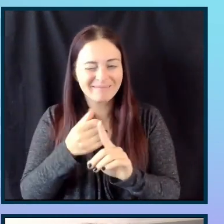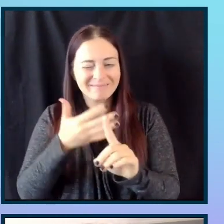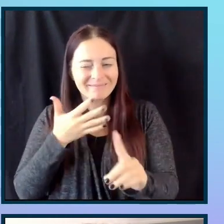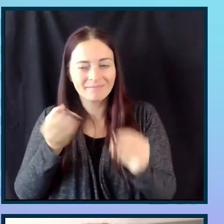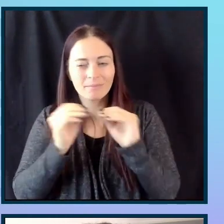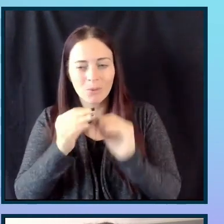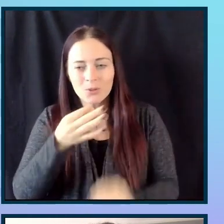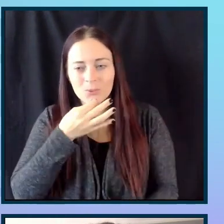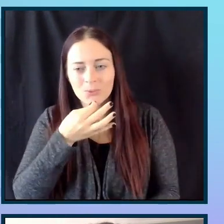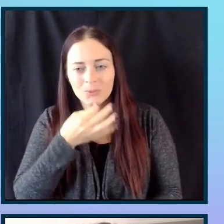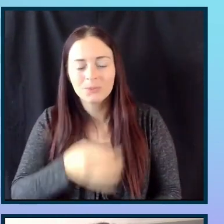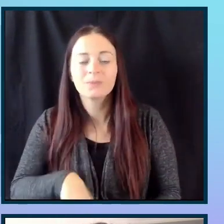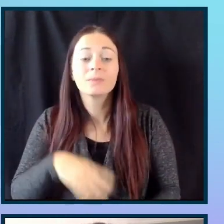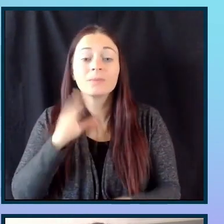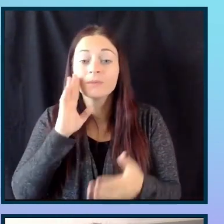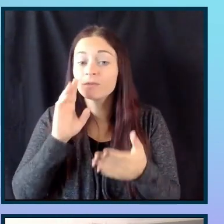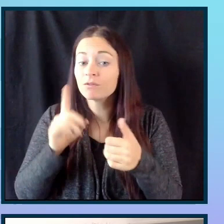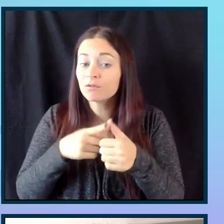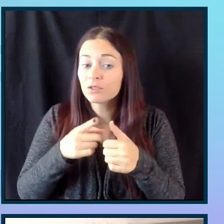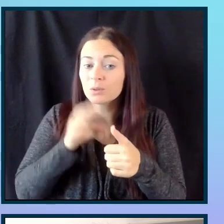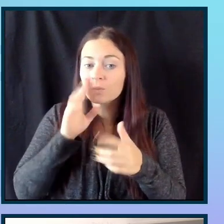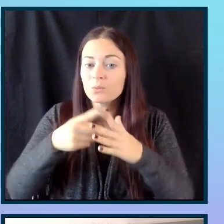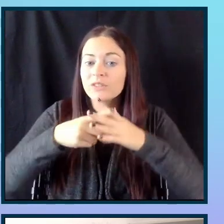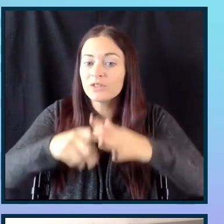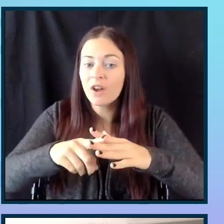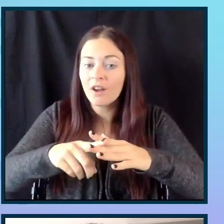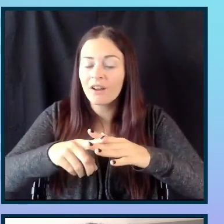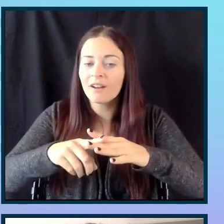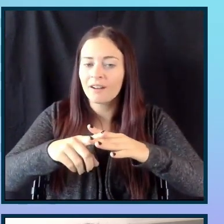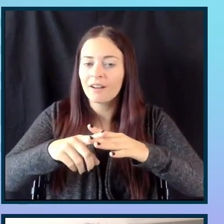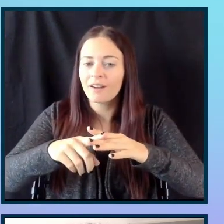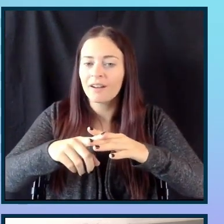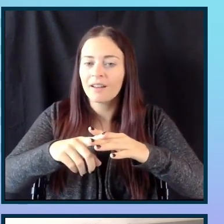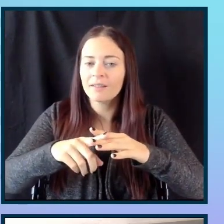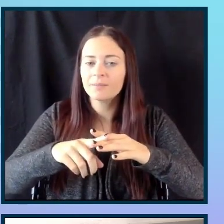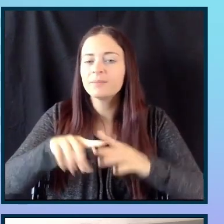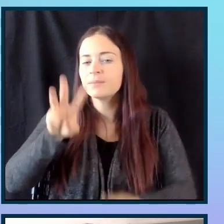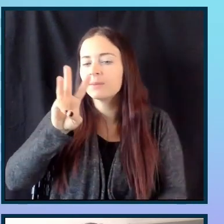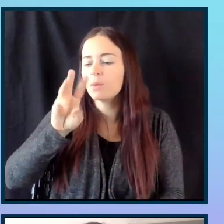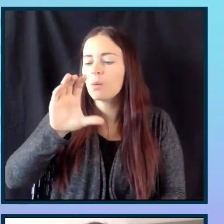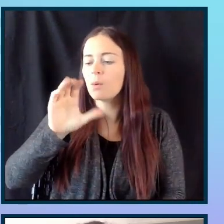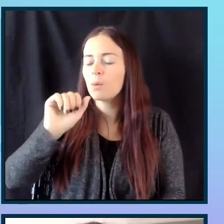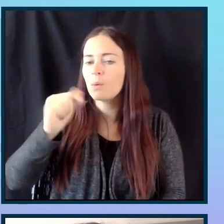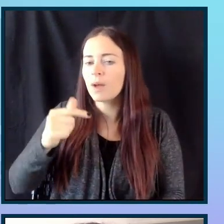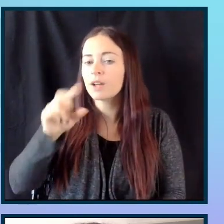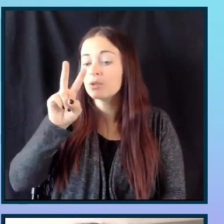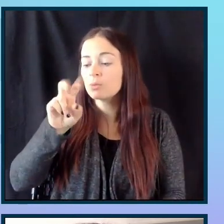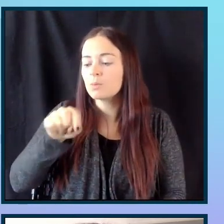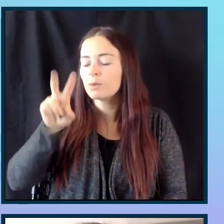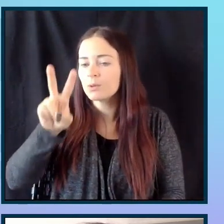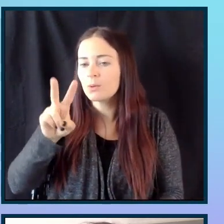But first let's start off with what's coming in WCAG 2.2 and I just wanna get everybody heads up.